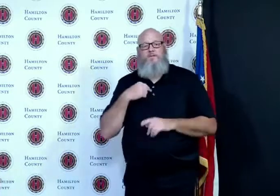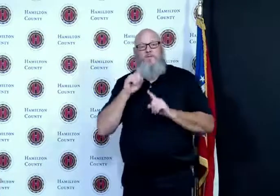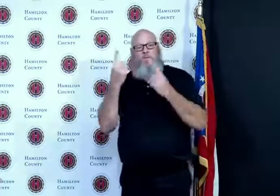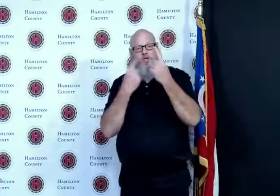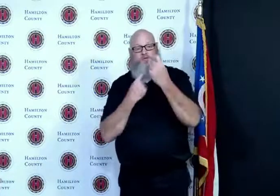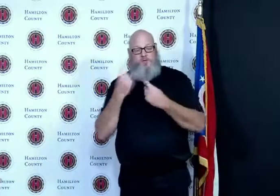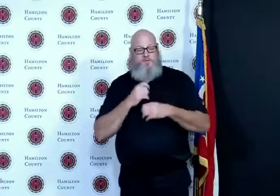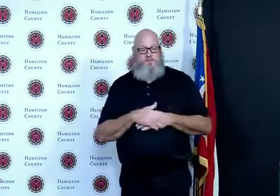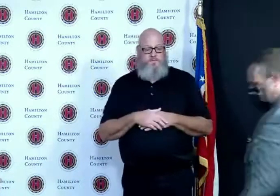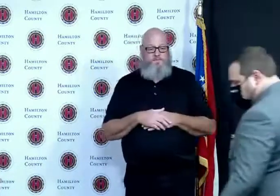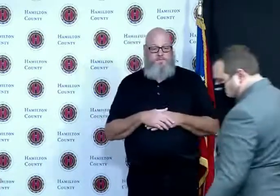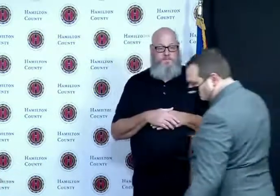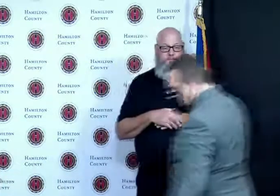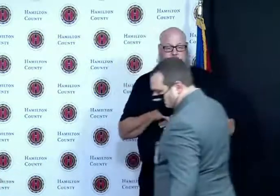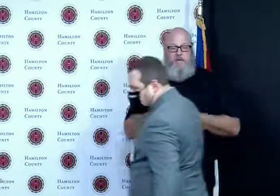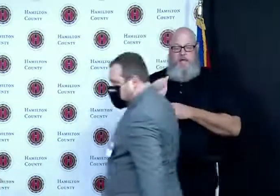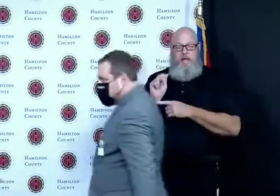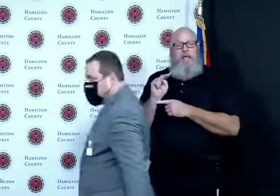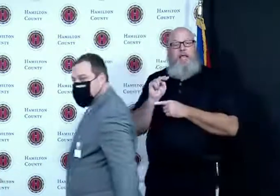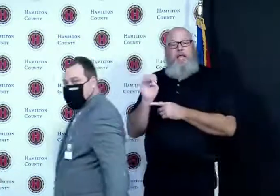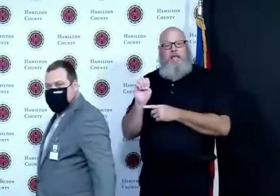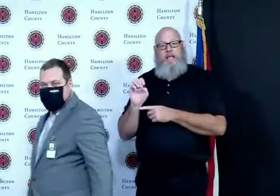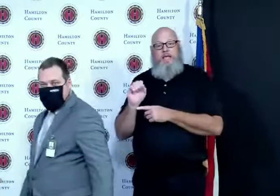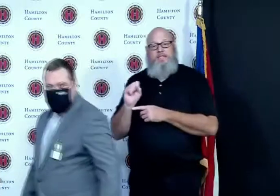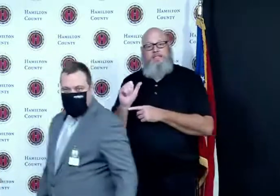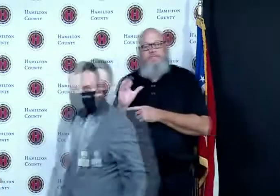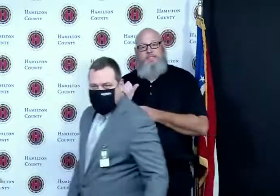although Denise can stop there for a moment if she can while they're